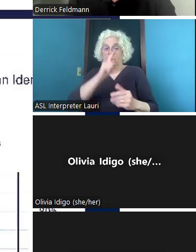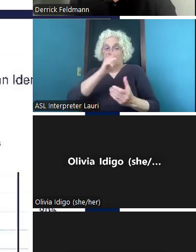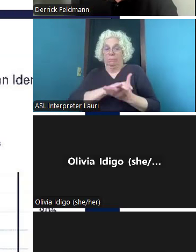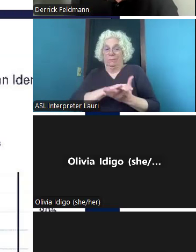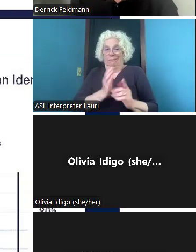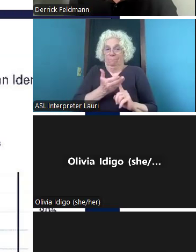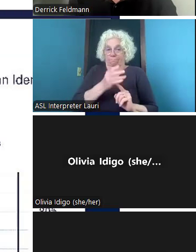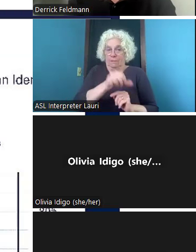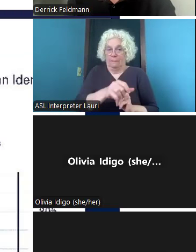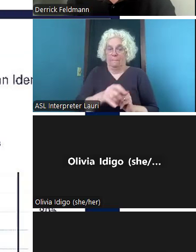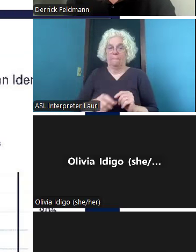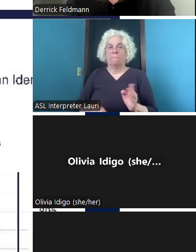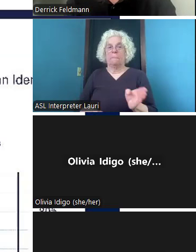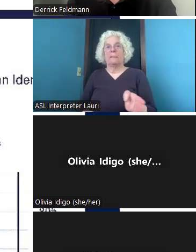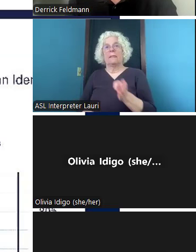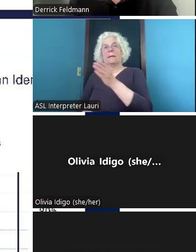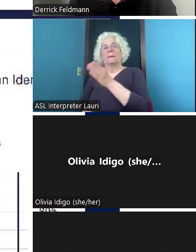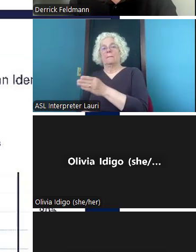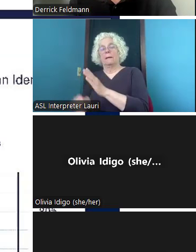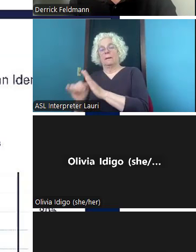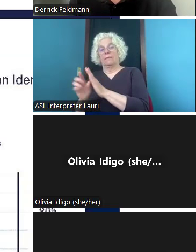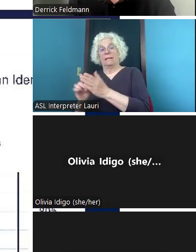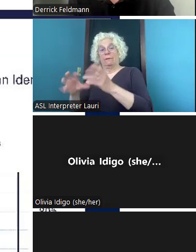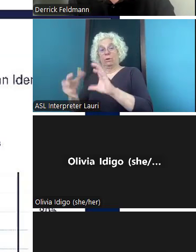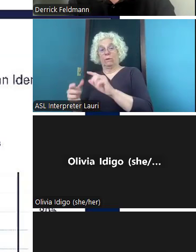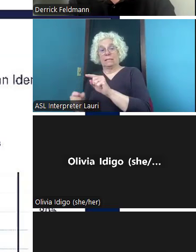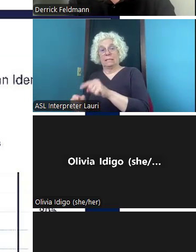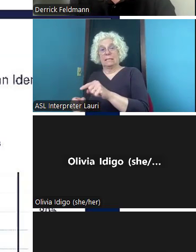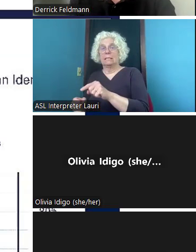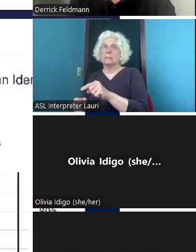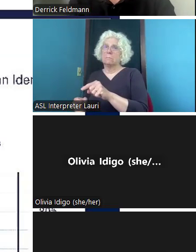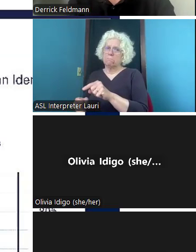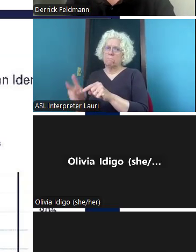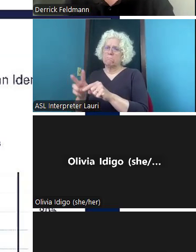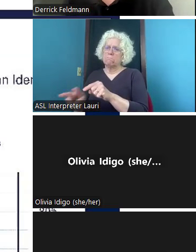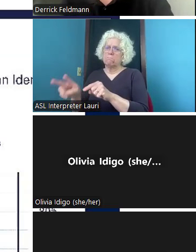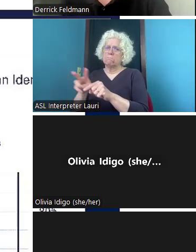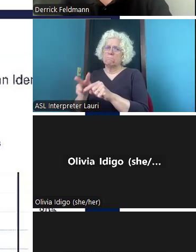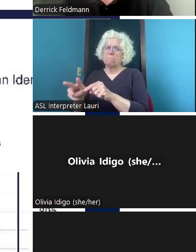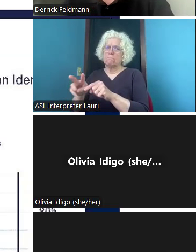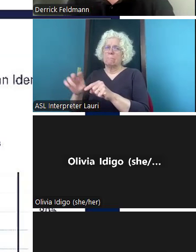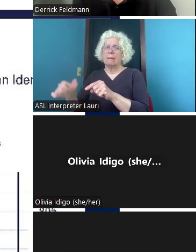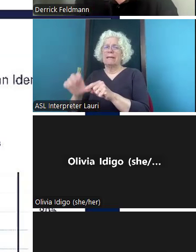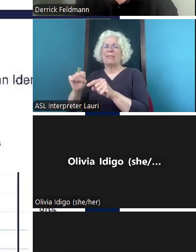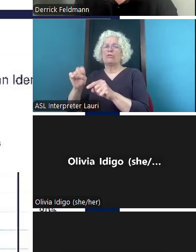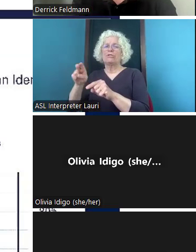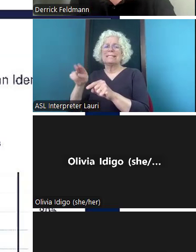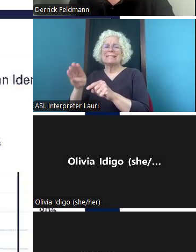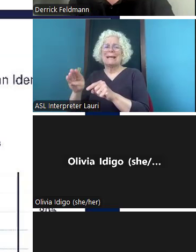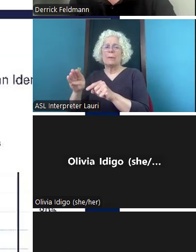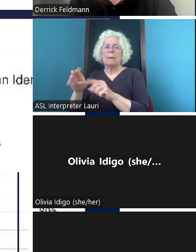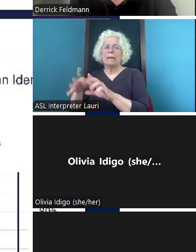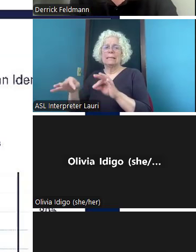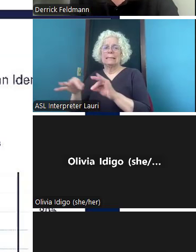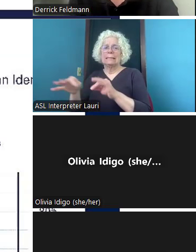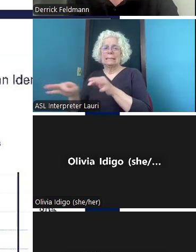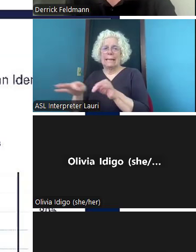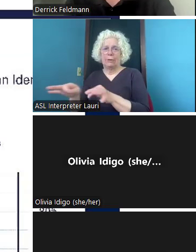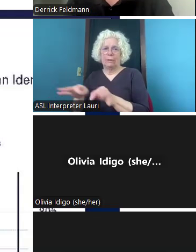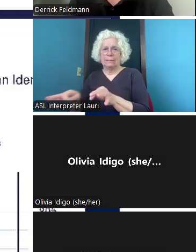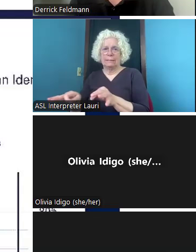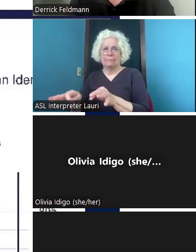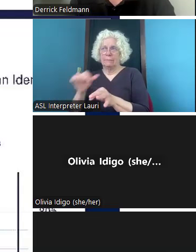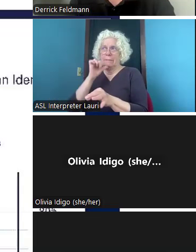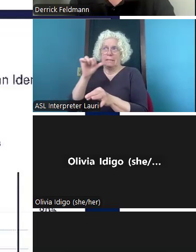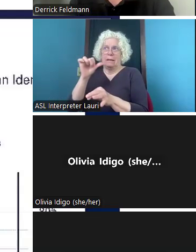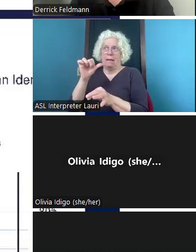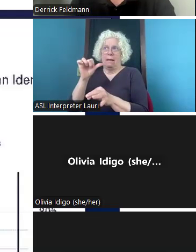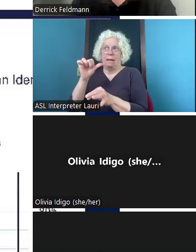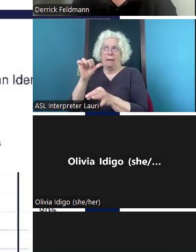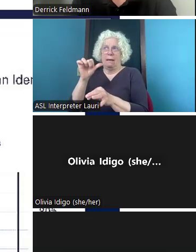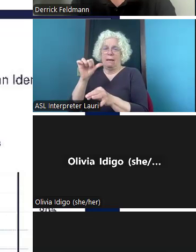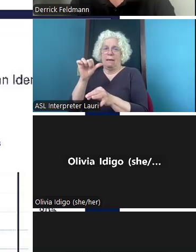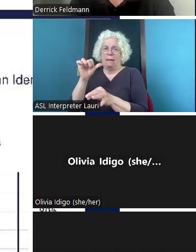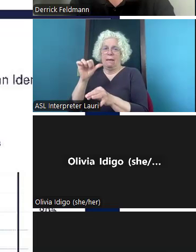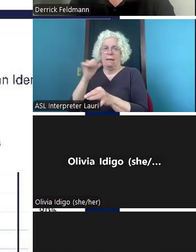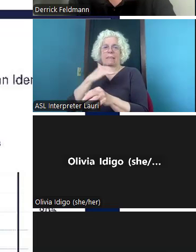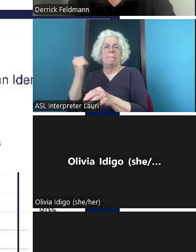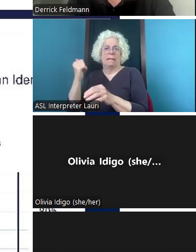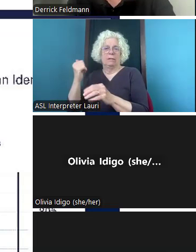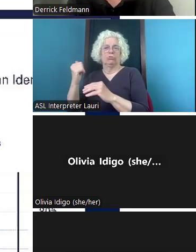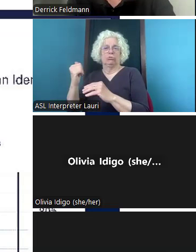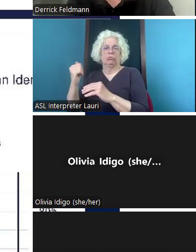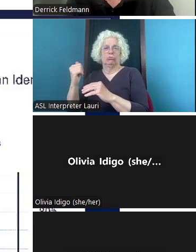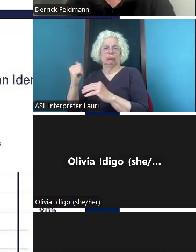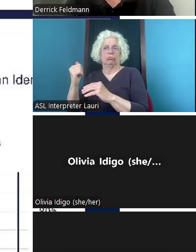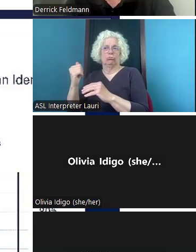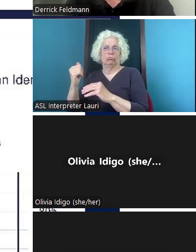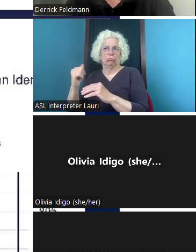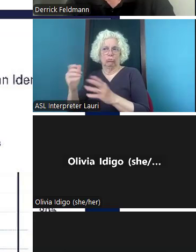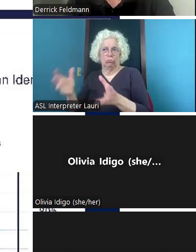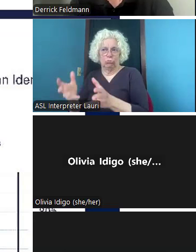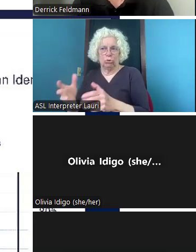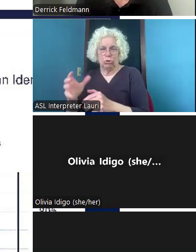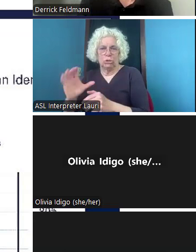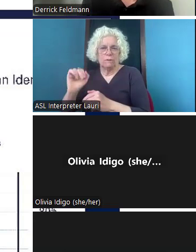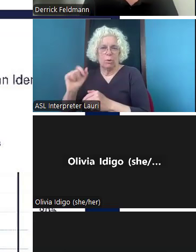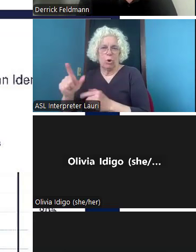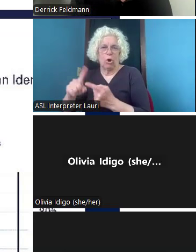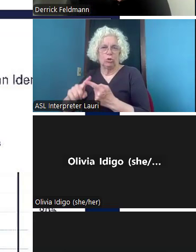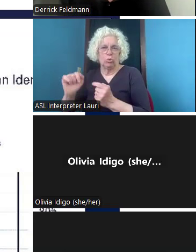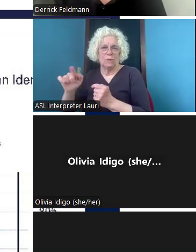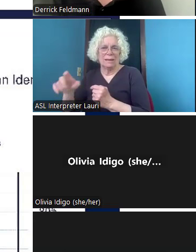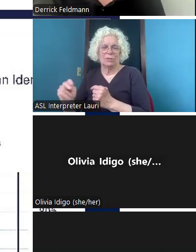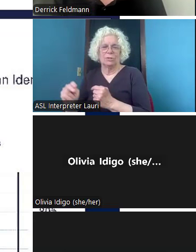And in this case though, in the identifying crisis, we would say this might be a good sub narrative to use but may not be the strong one to pull a reaction or an outcome from a call to action like call not chat, text or chat 988.